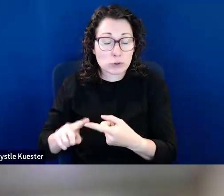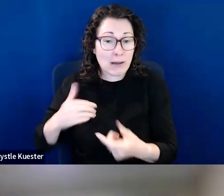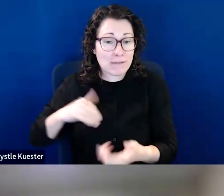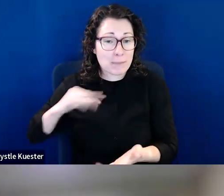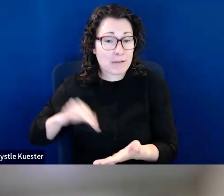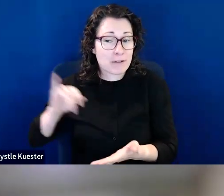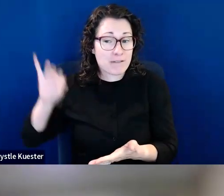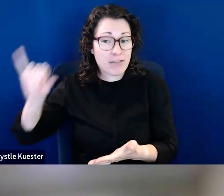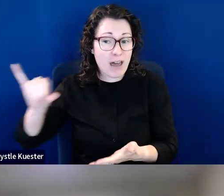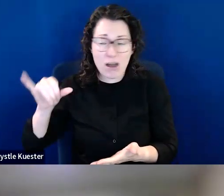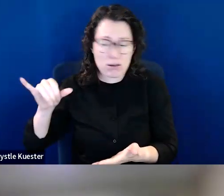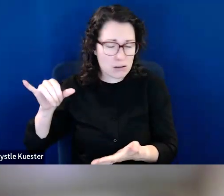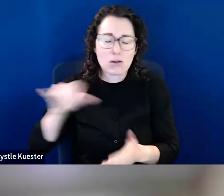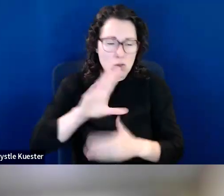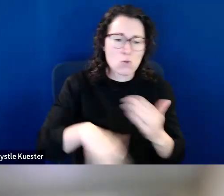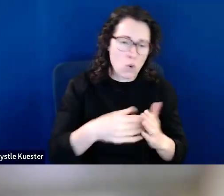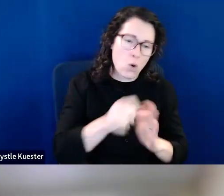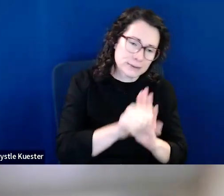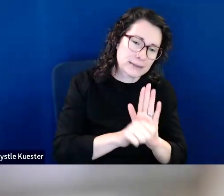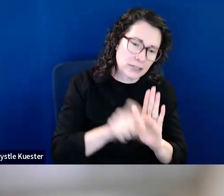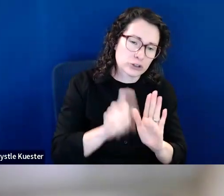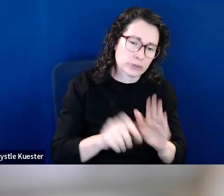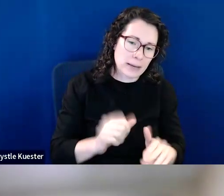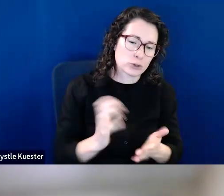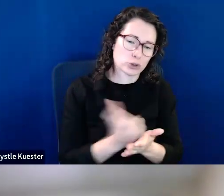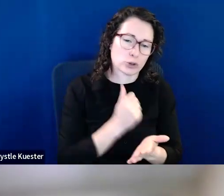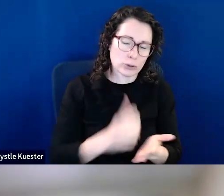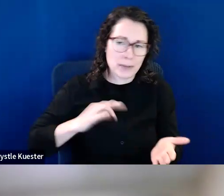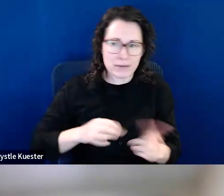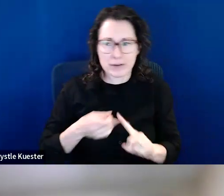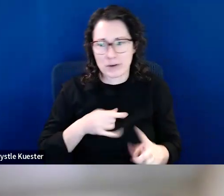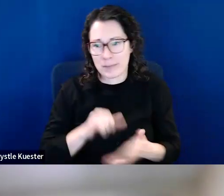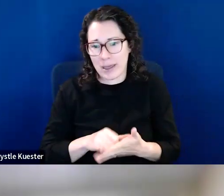of that. It should be something that the whole state um should be able to benefit from. So again,